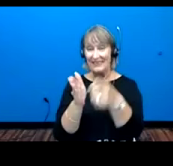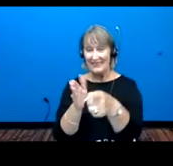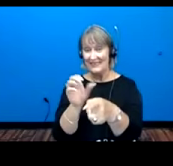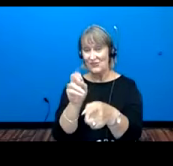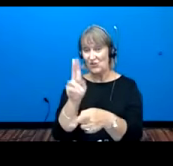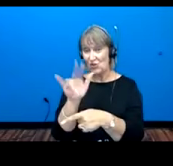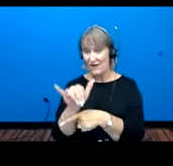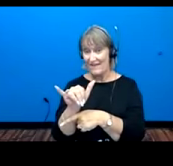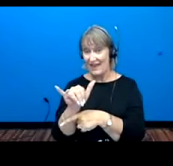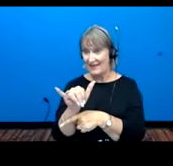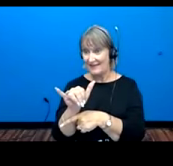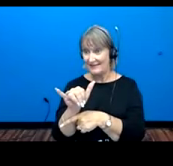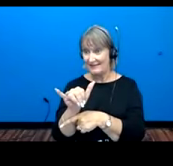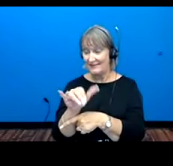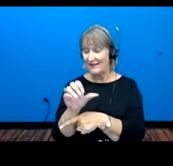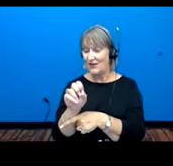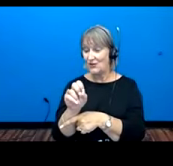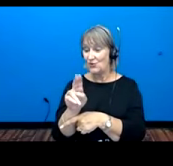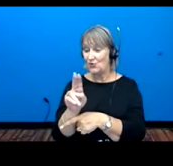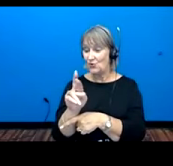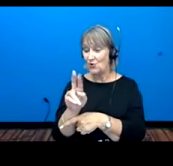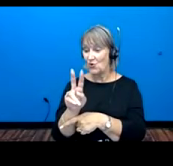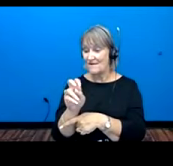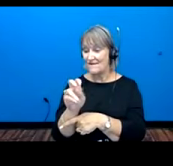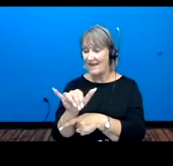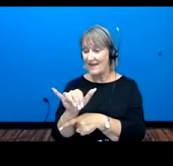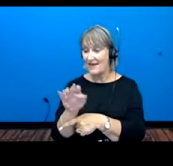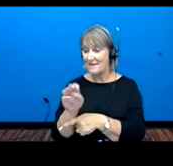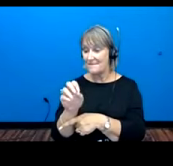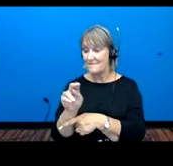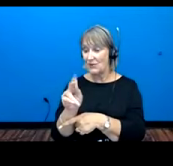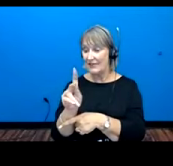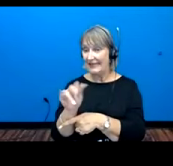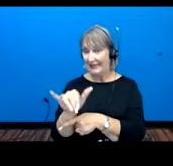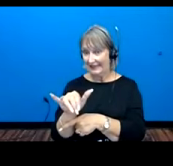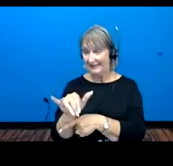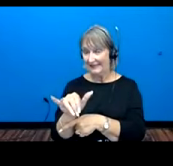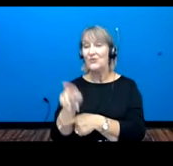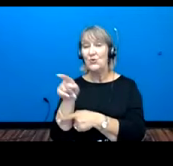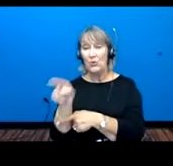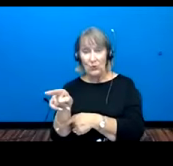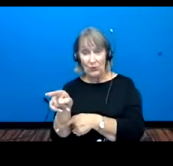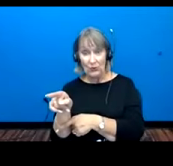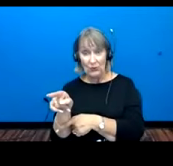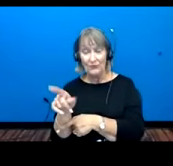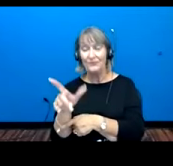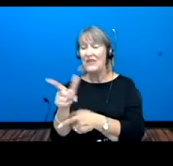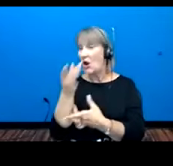to put this link in the chat so y’all can easily click on it. Debbie, if you or anyone else on this webinar is interested in being a partner